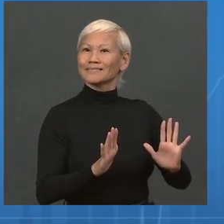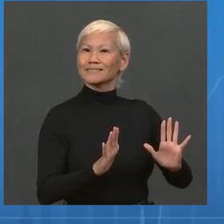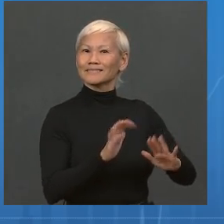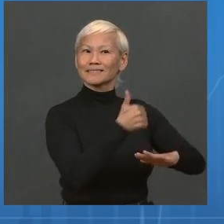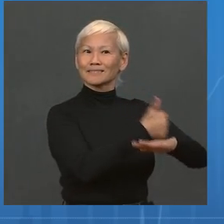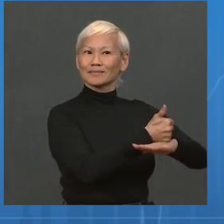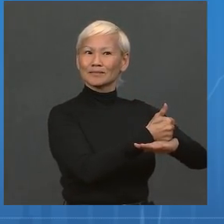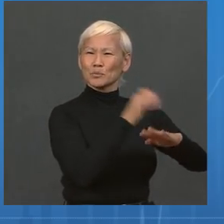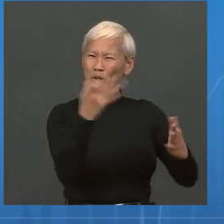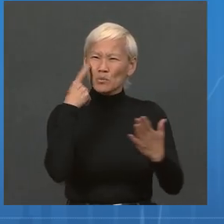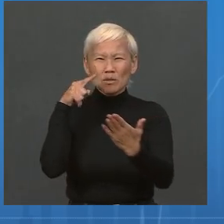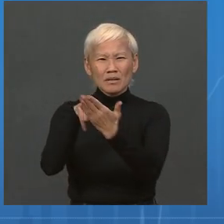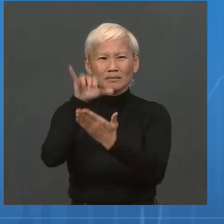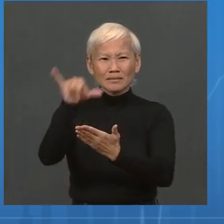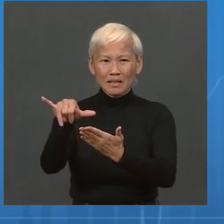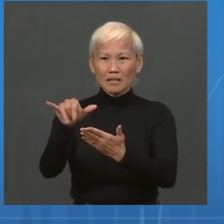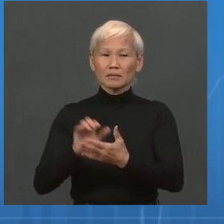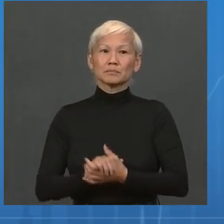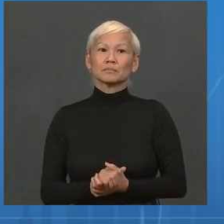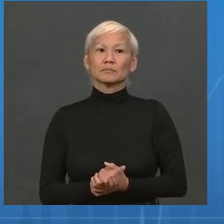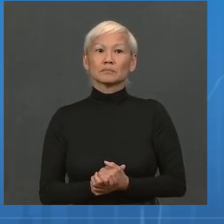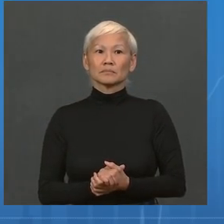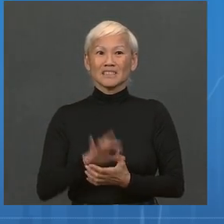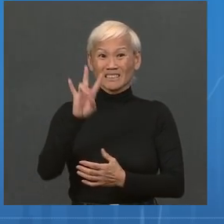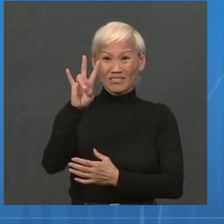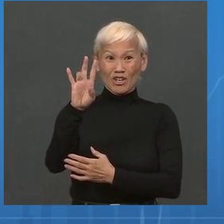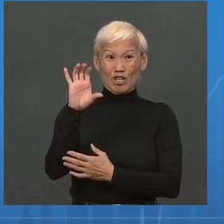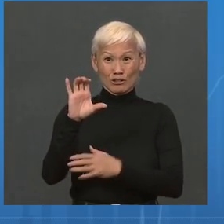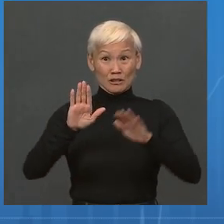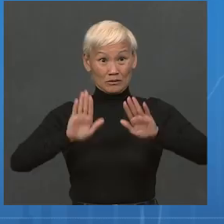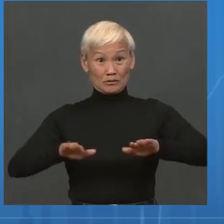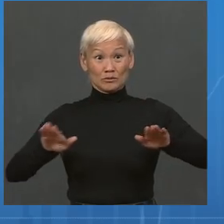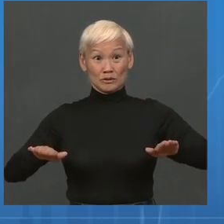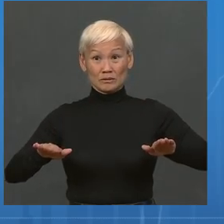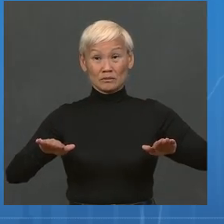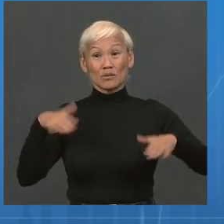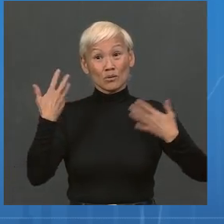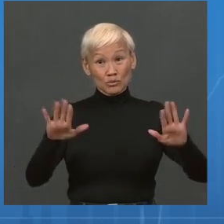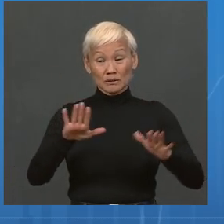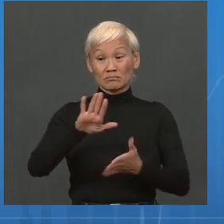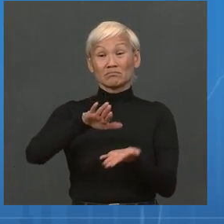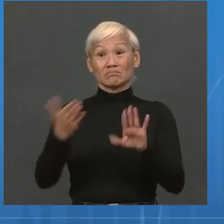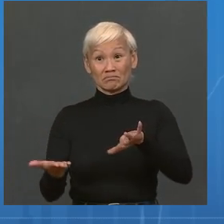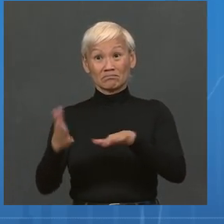who we have tragically lost to this disease. I want us to remember that pediatric vaccination